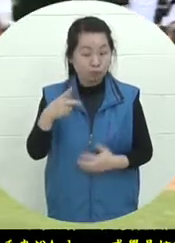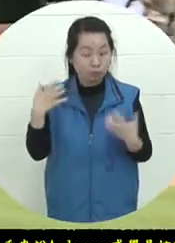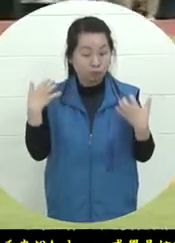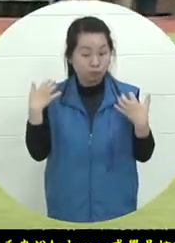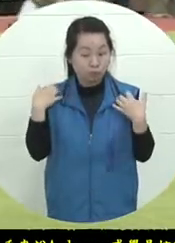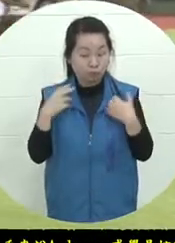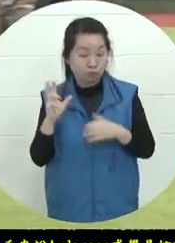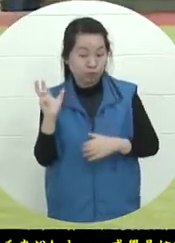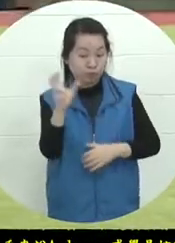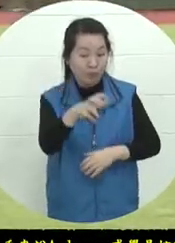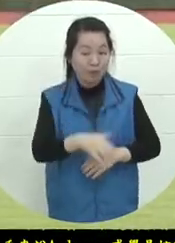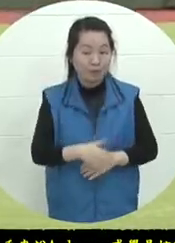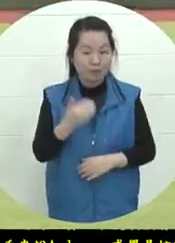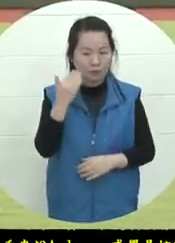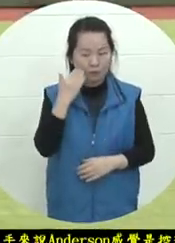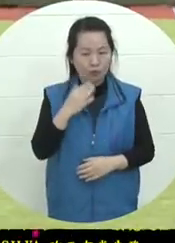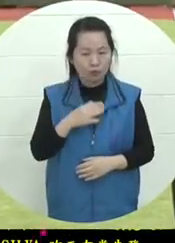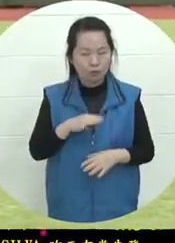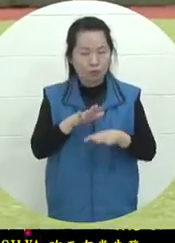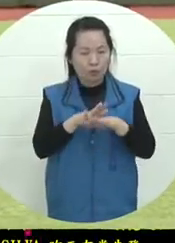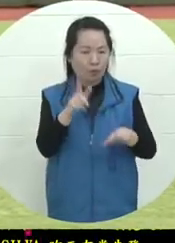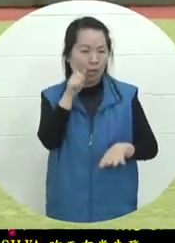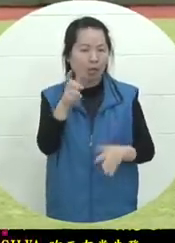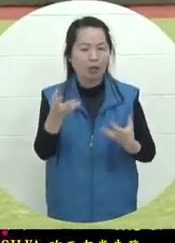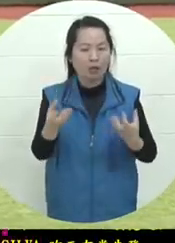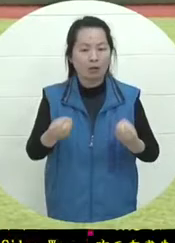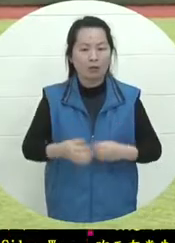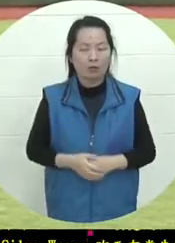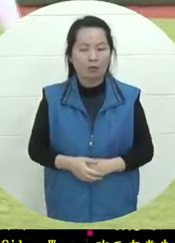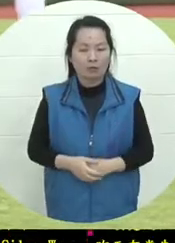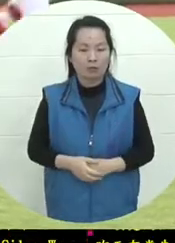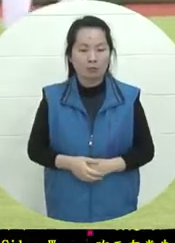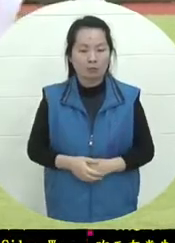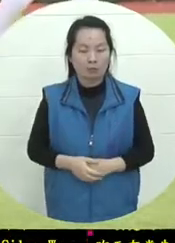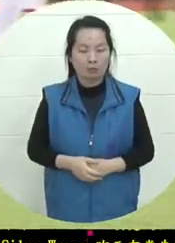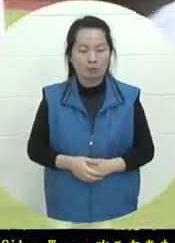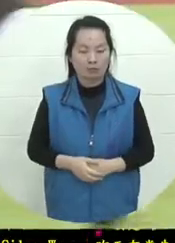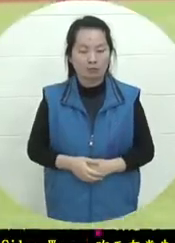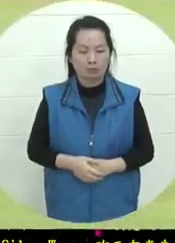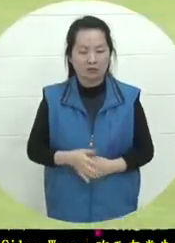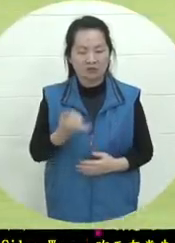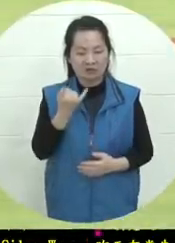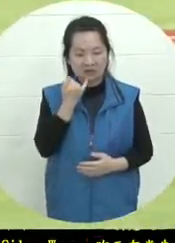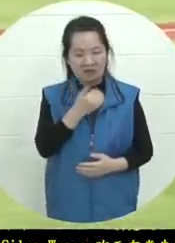the other teammates who need them to share an inning later, it will be more troublesome in terms of 4-point control